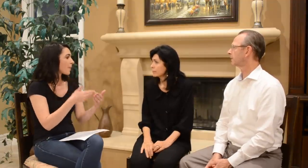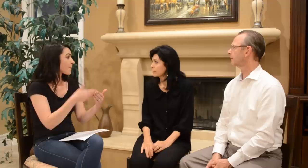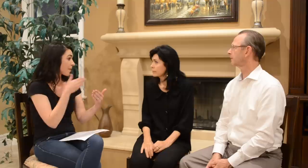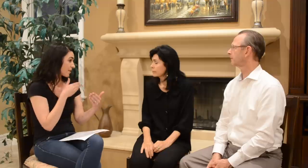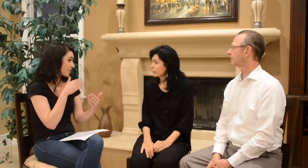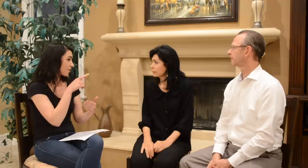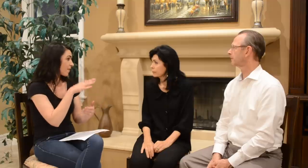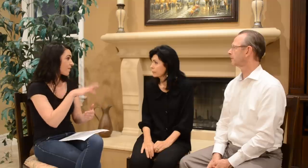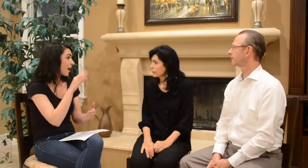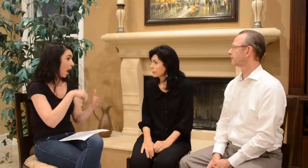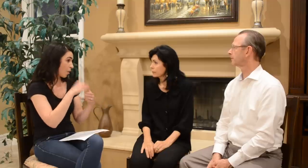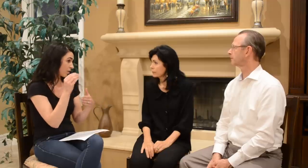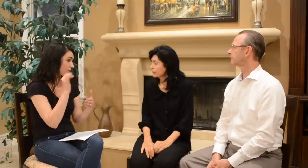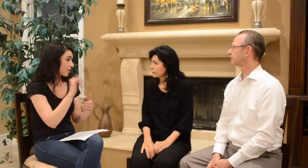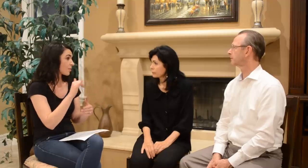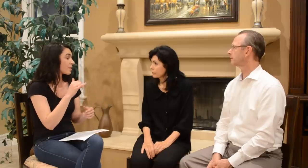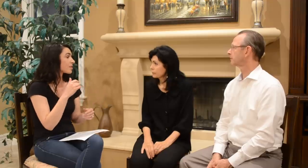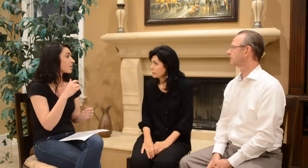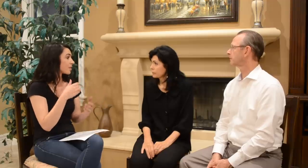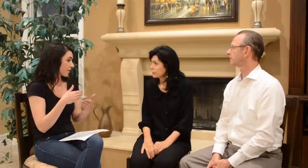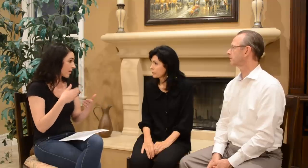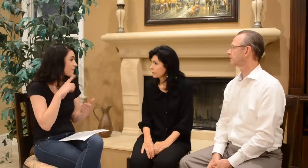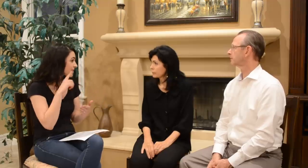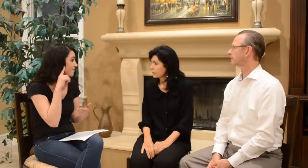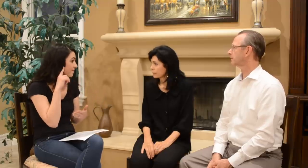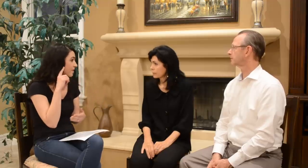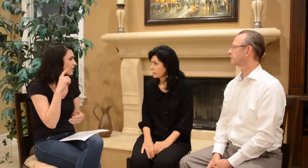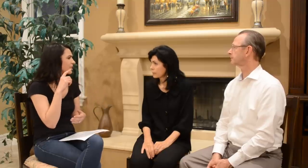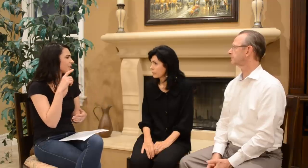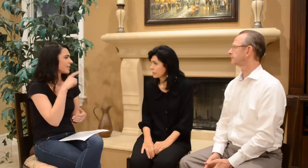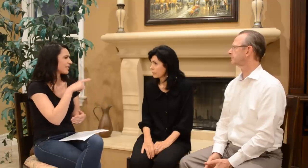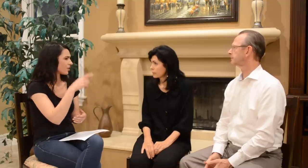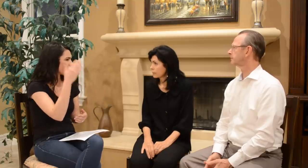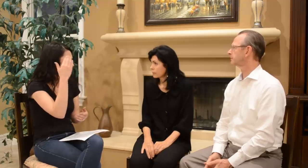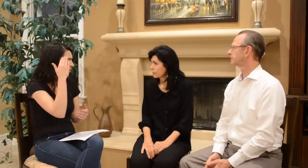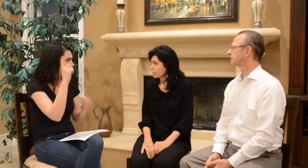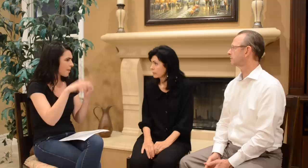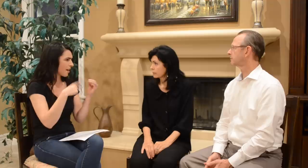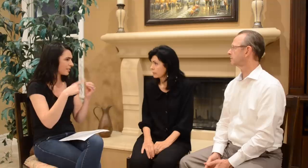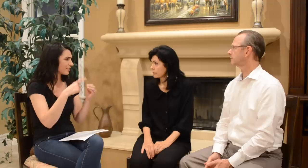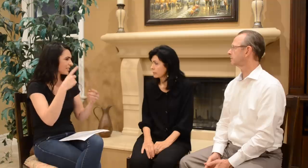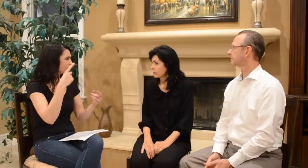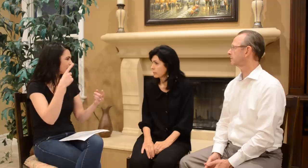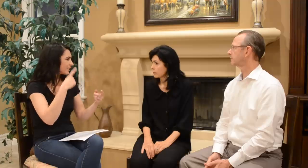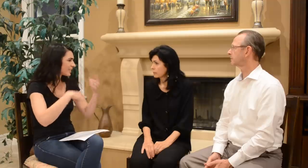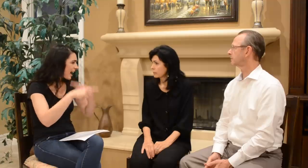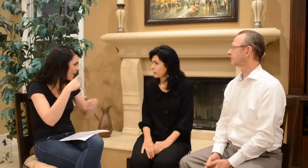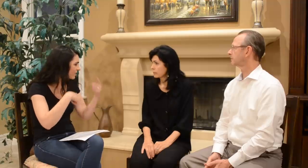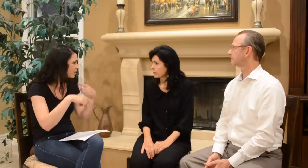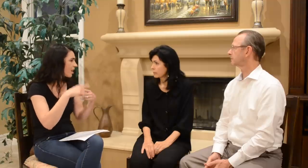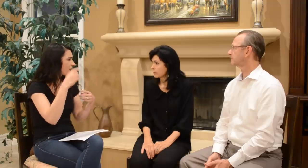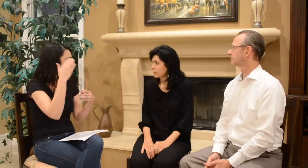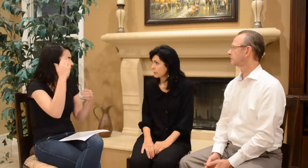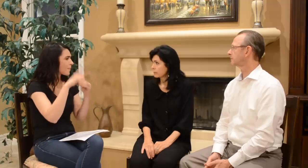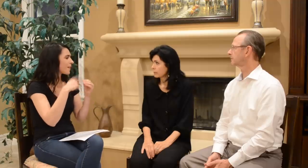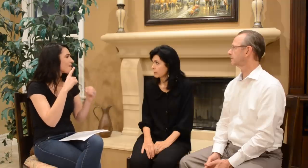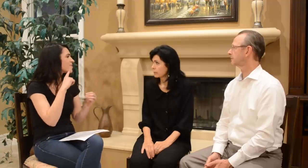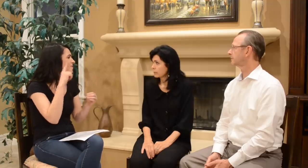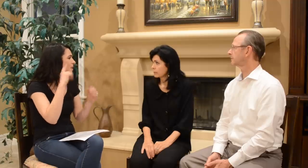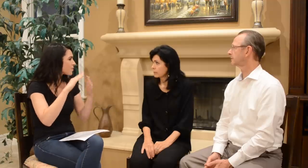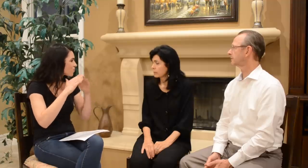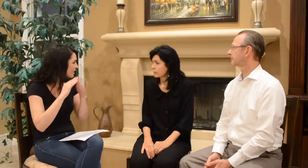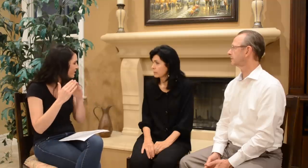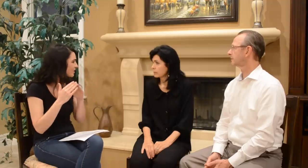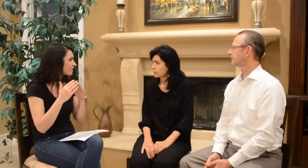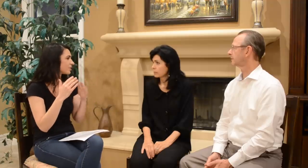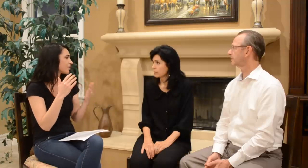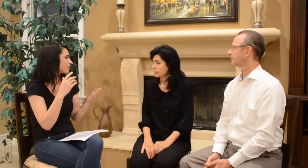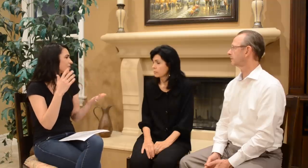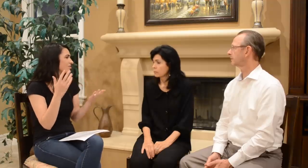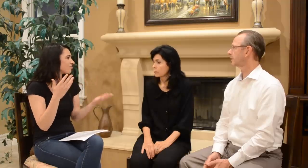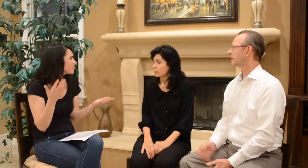Before you found out that I was born deaf, did you know anything about sign language? Did you know about the deaf community…?